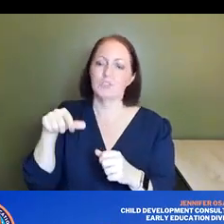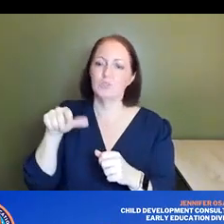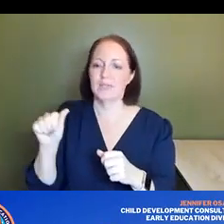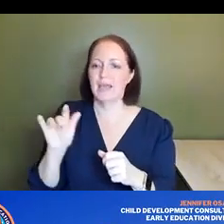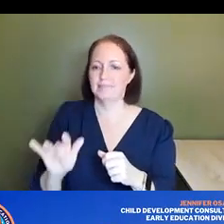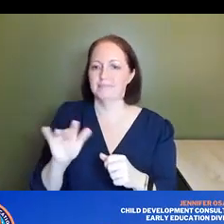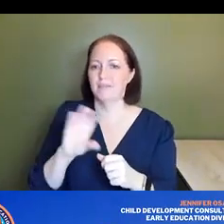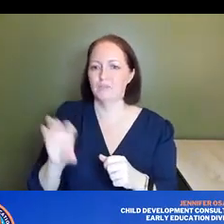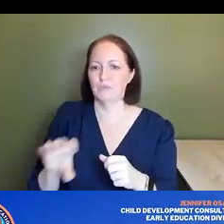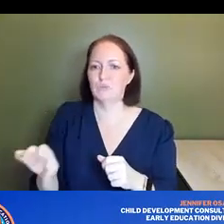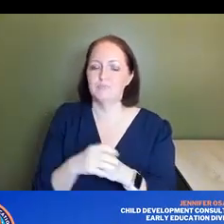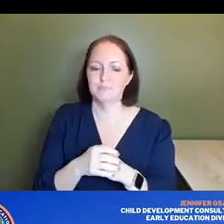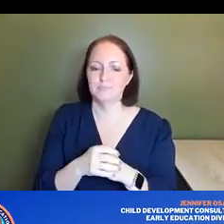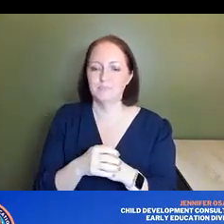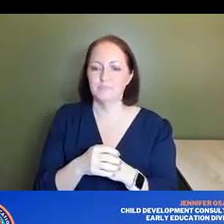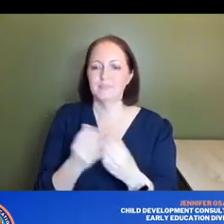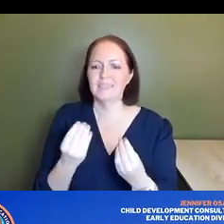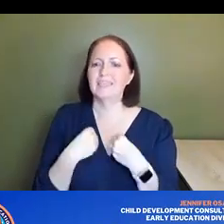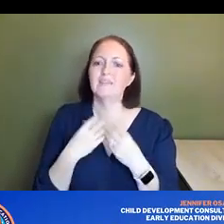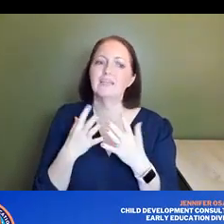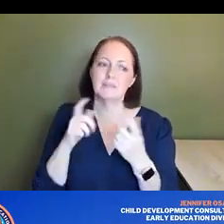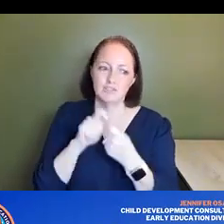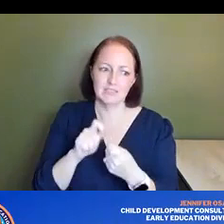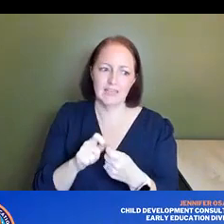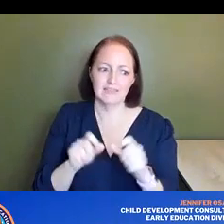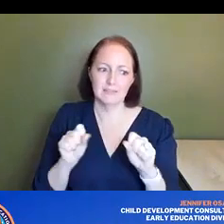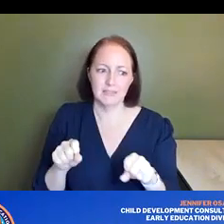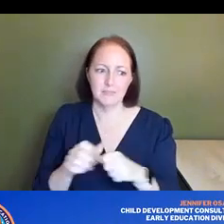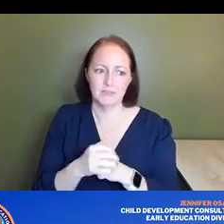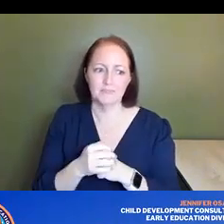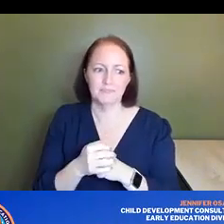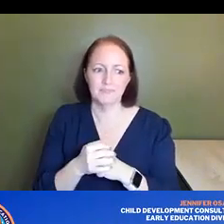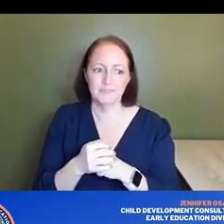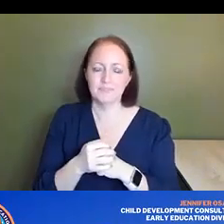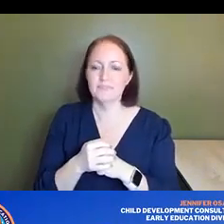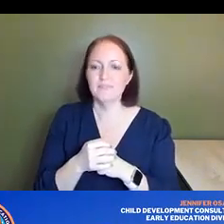Zoom. Please do give us as much detail as possible before clicking that submit button.